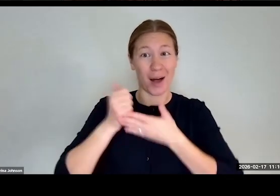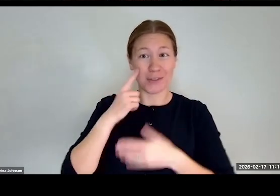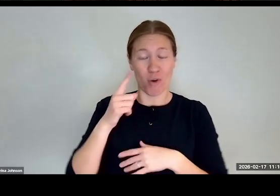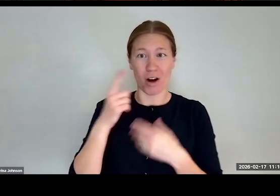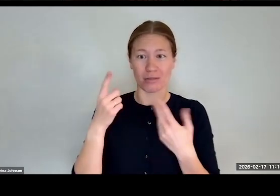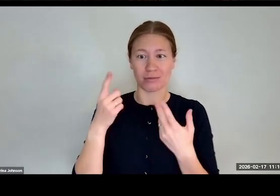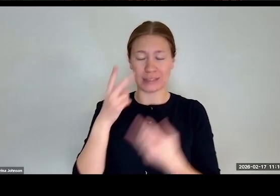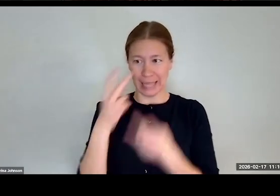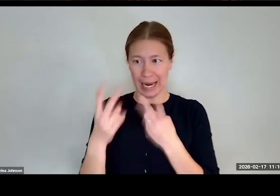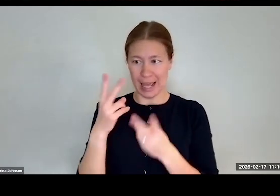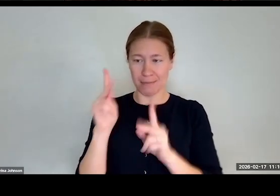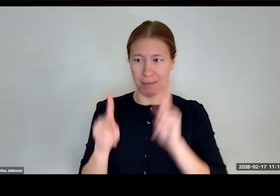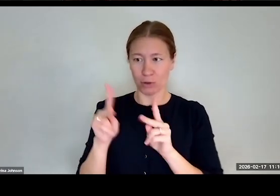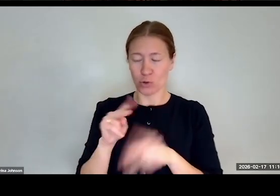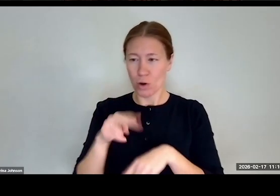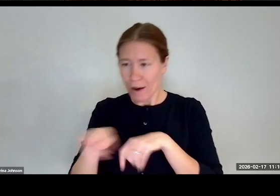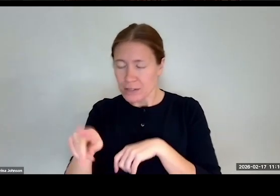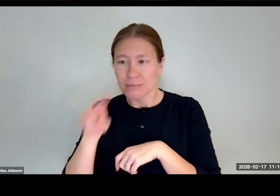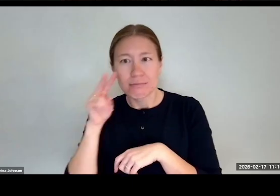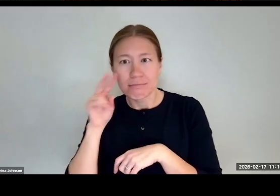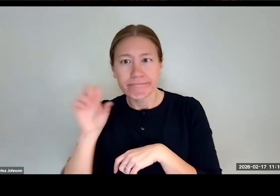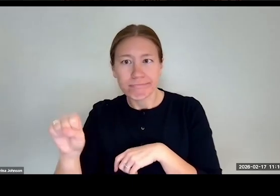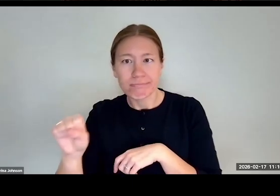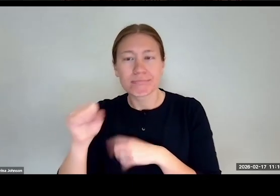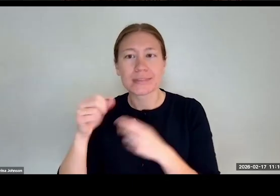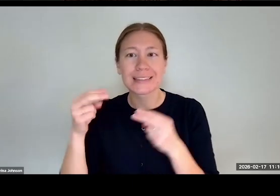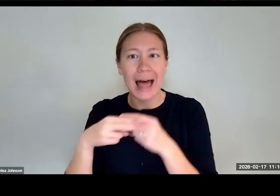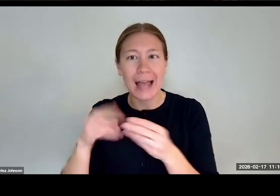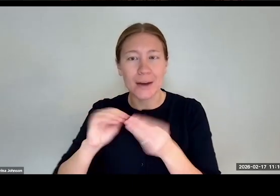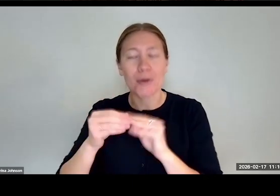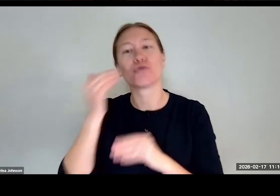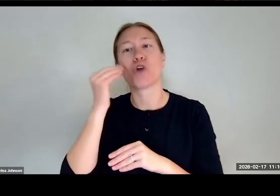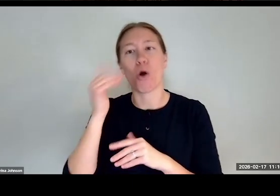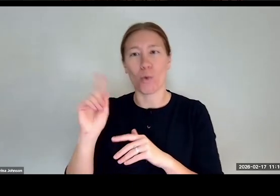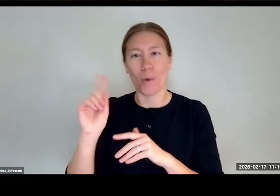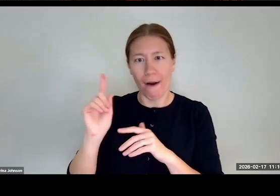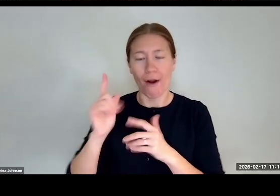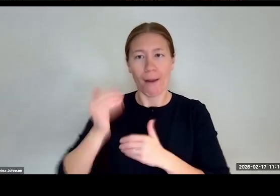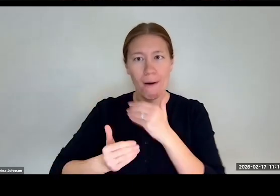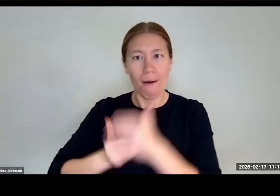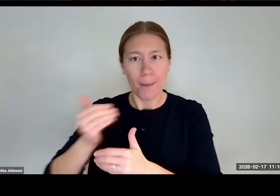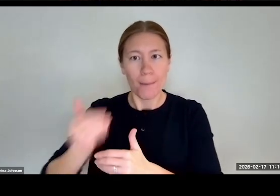to ha be able to reference a slide numbers that they know how far they are into your slide deck. And it's also helpful for following along